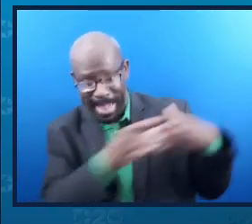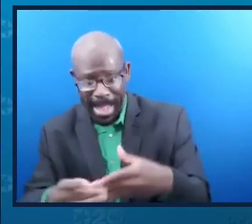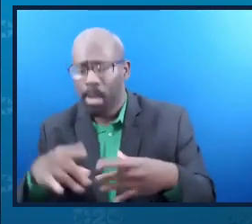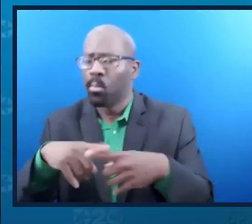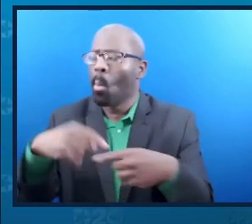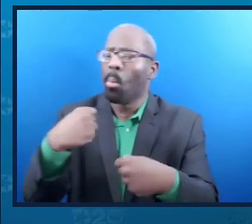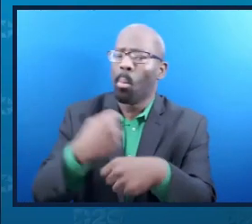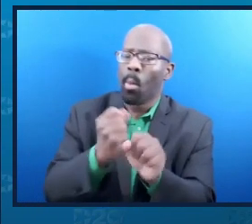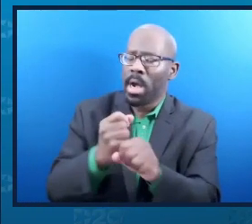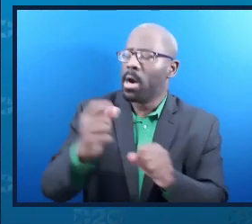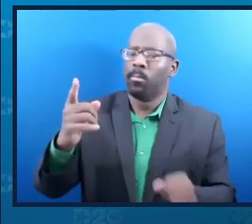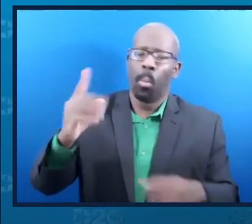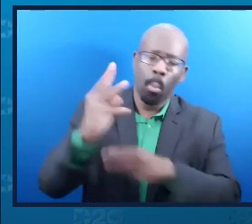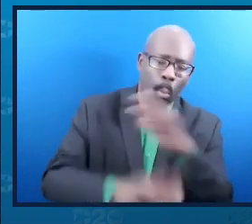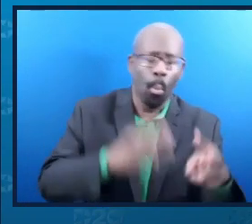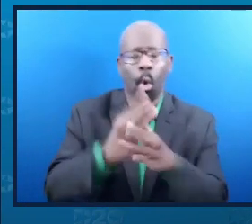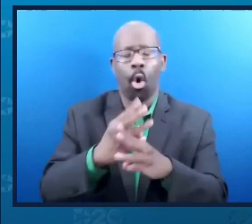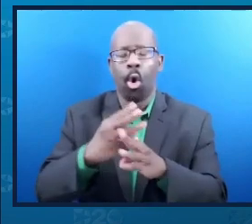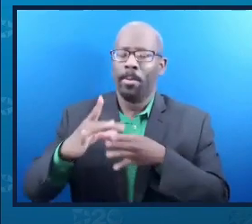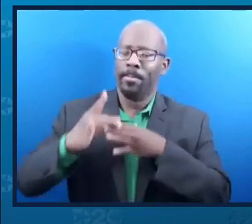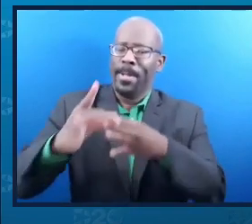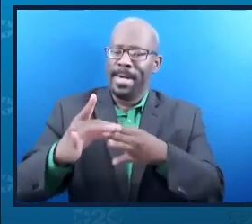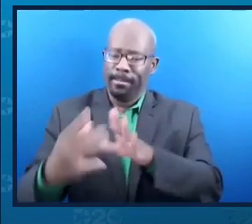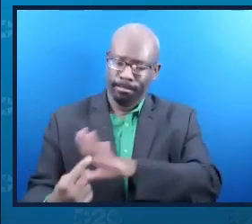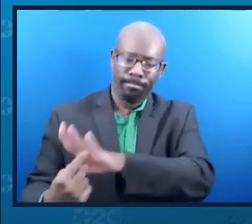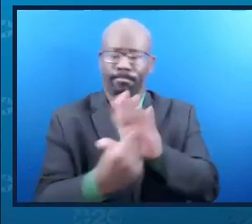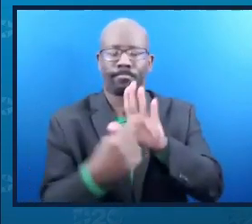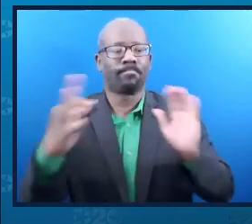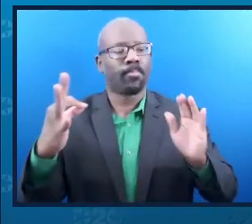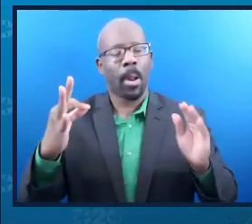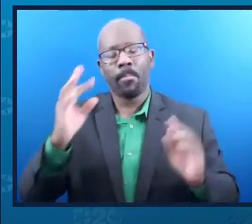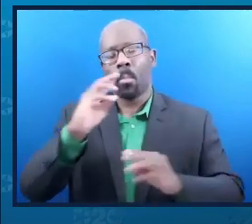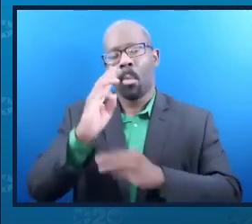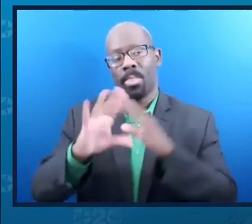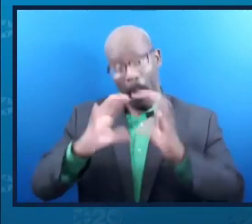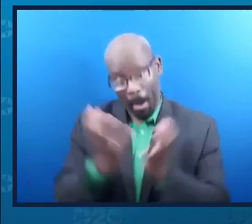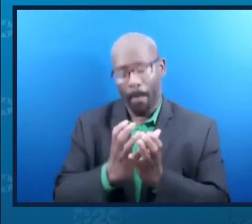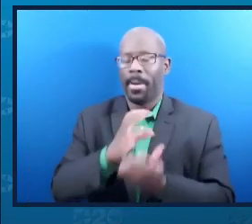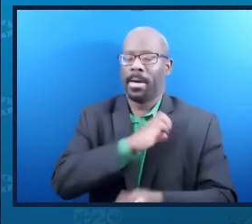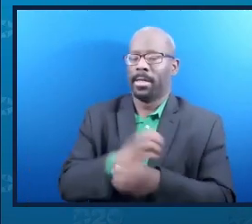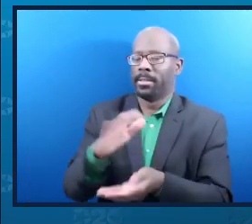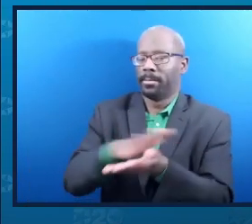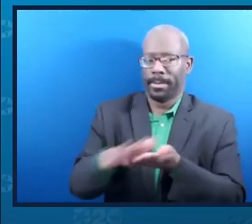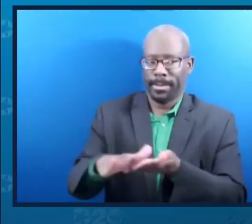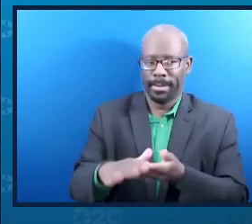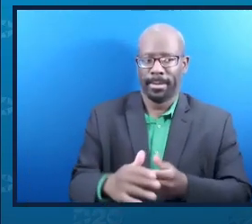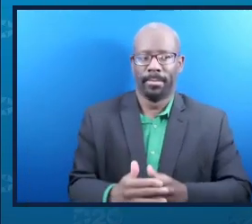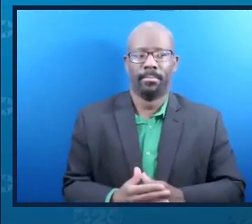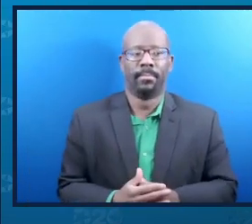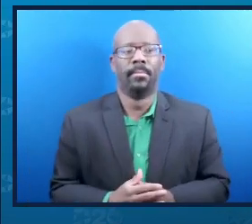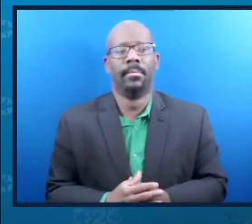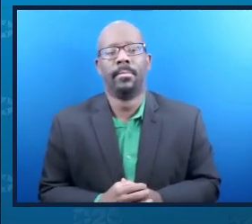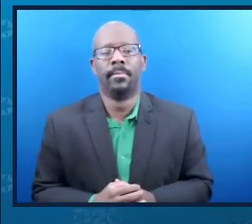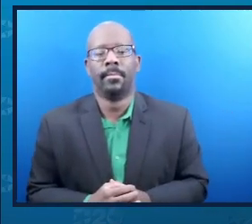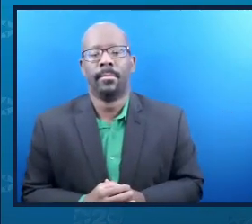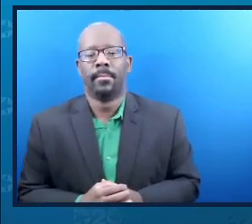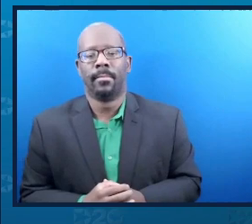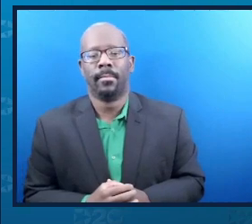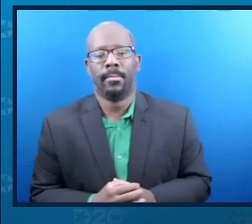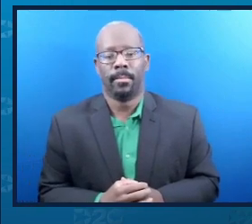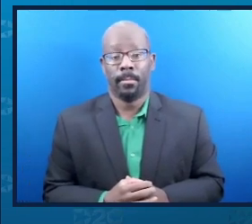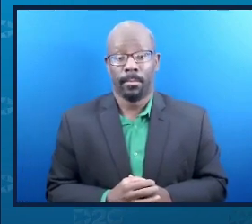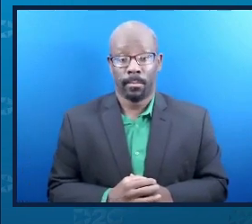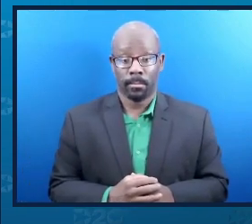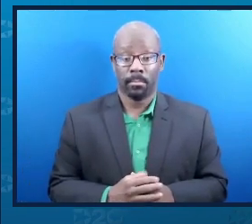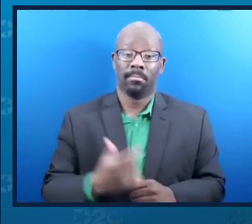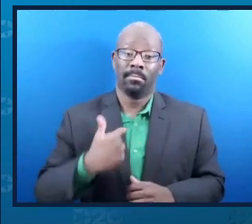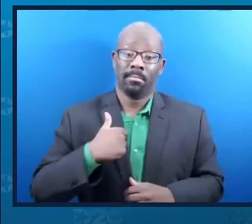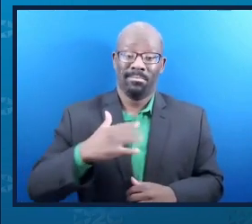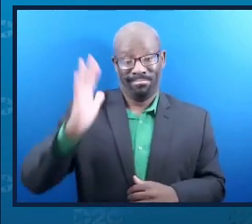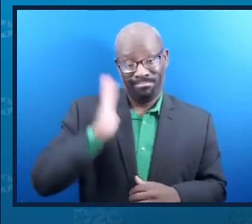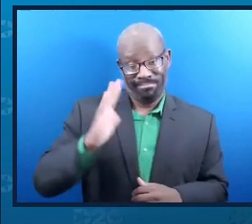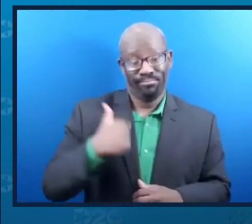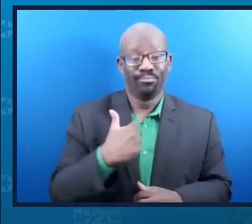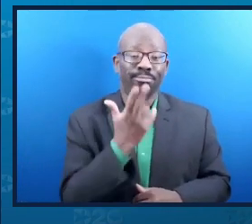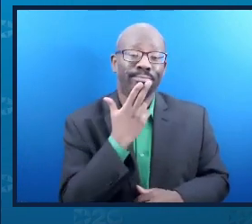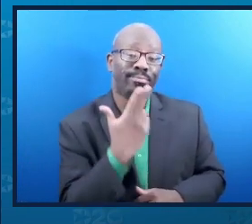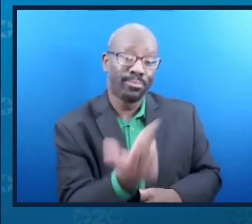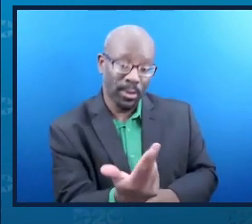AGAIN ON CLIMATE.